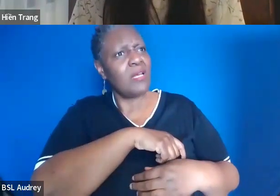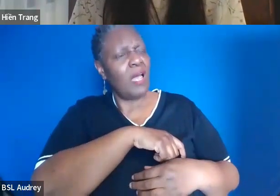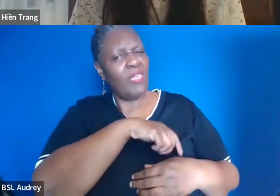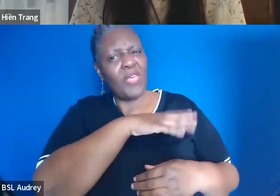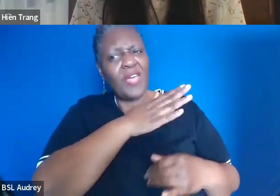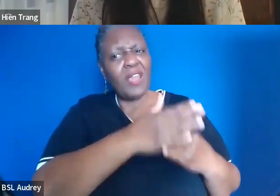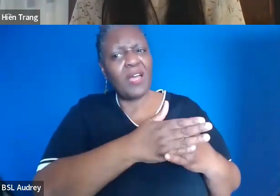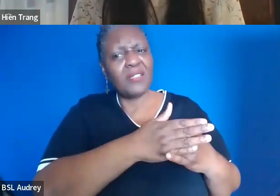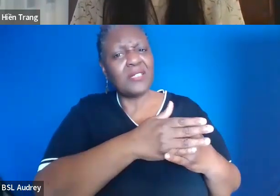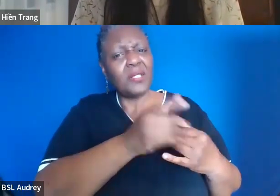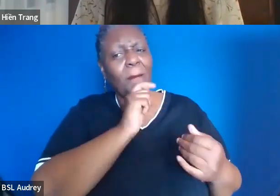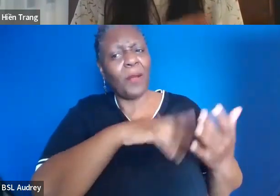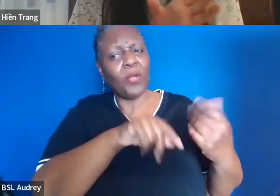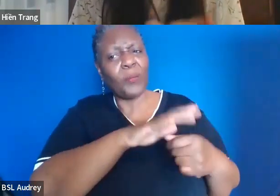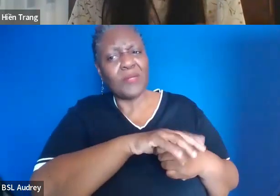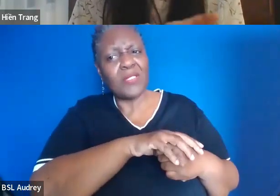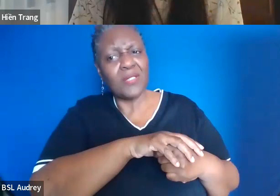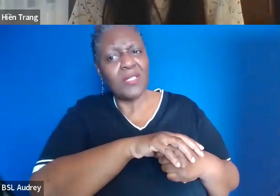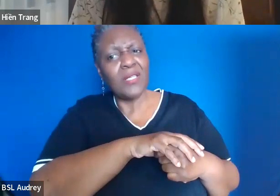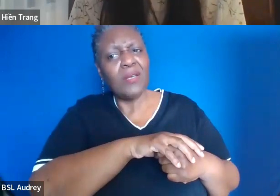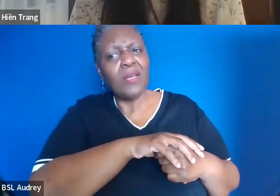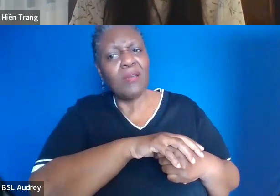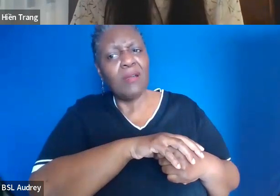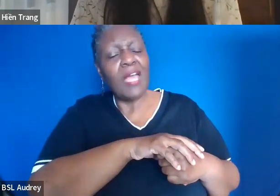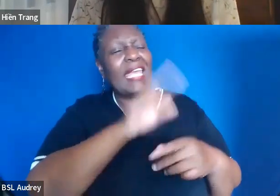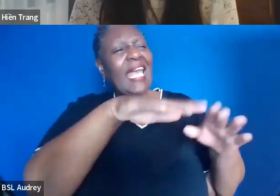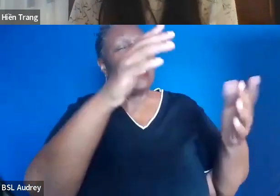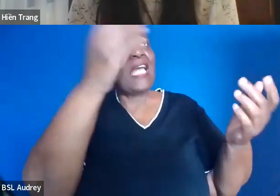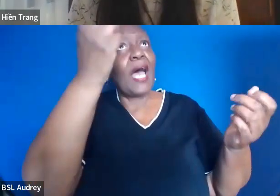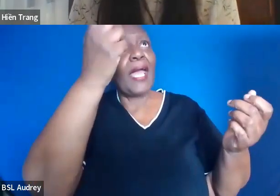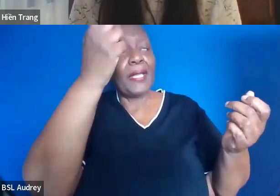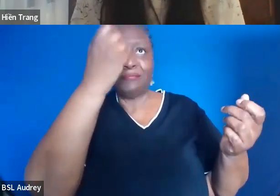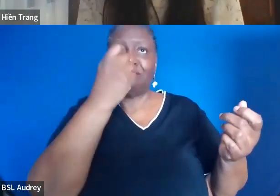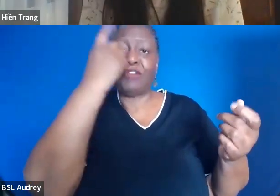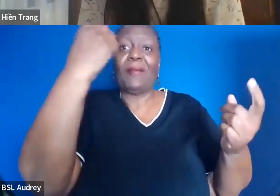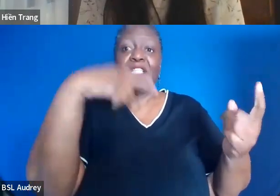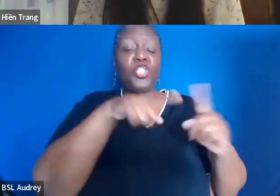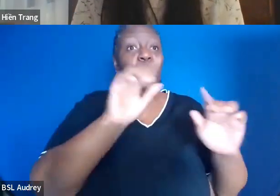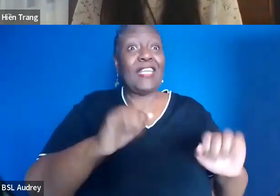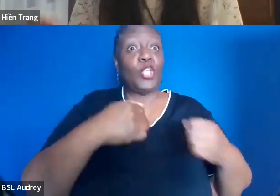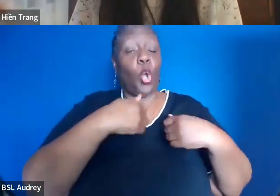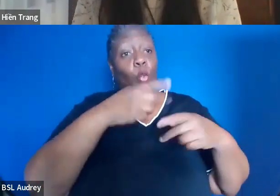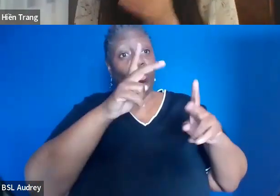a blocker is like his premonition of his own death which happened a few weeks later